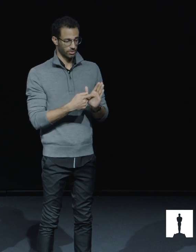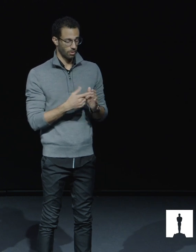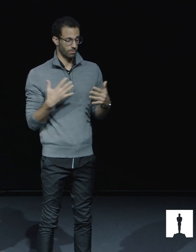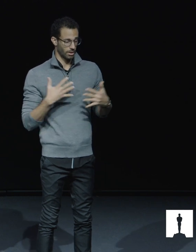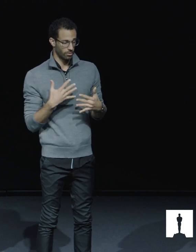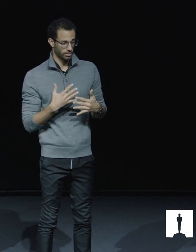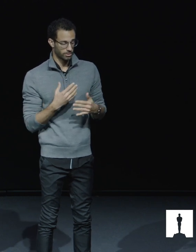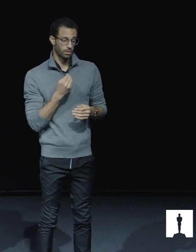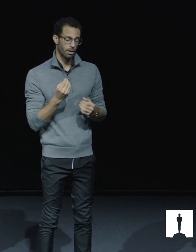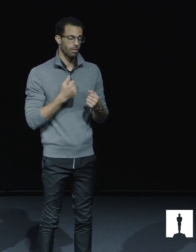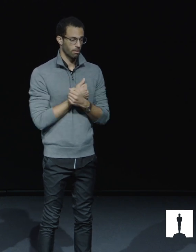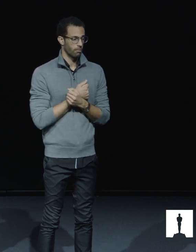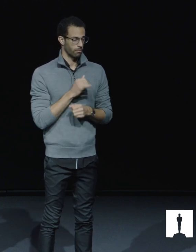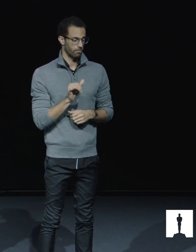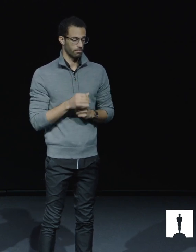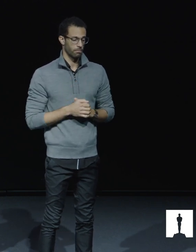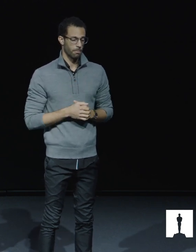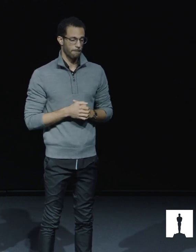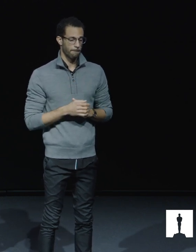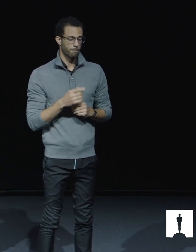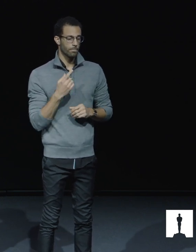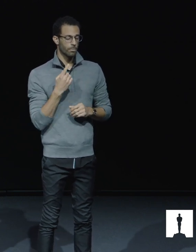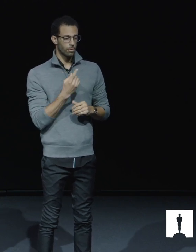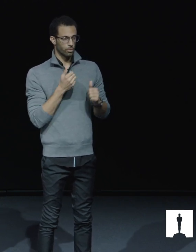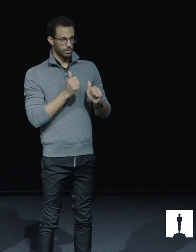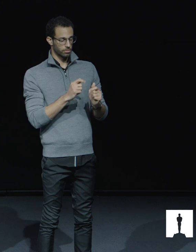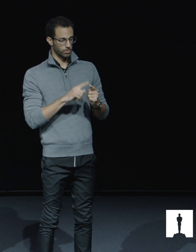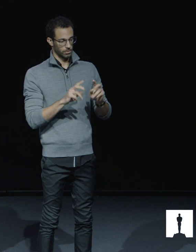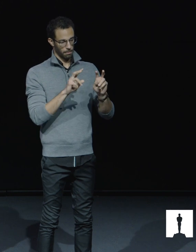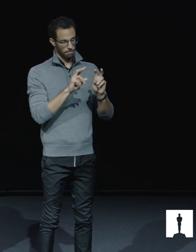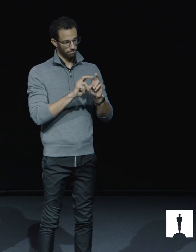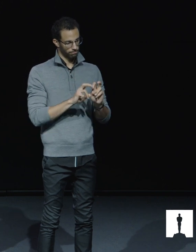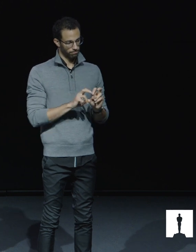While always attentive to measuring the history of American life, Baldwin's writing was particularly